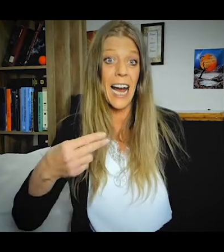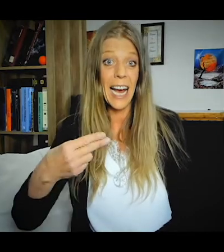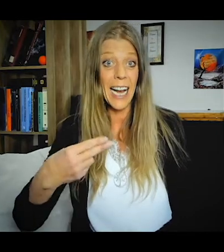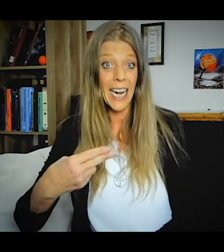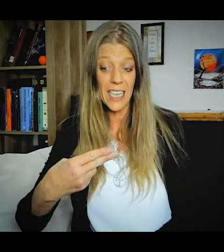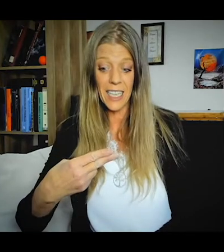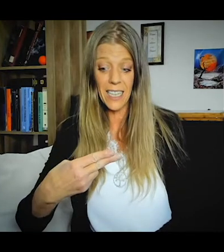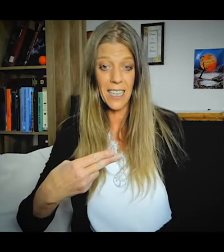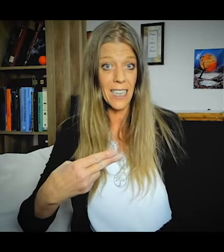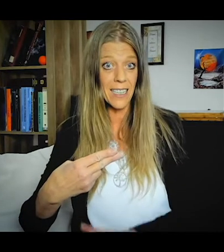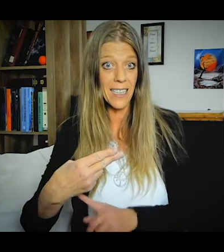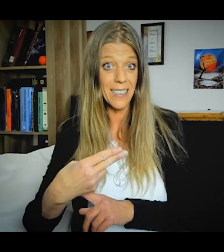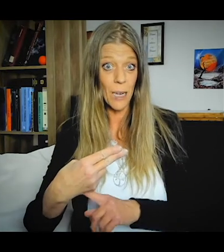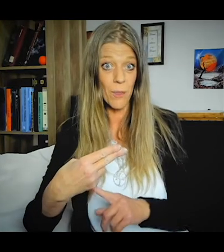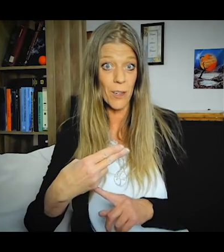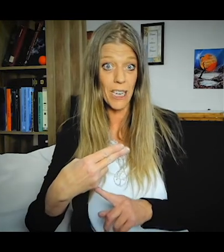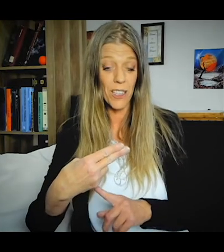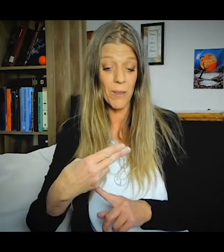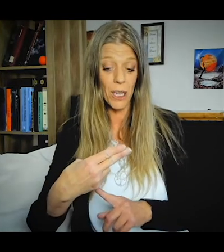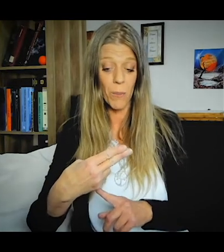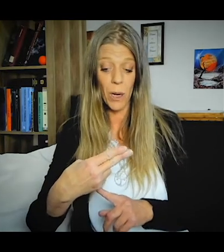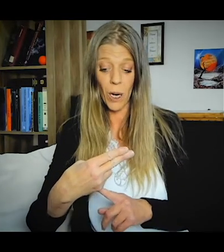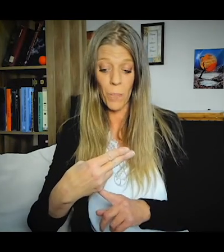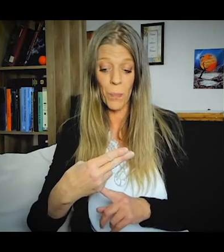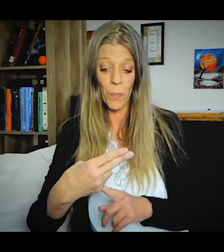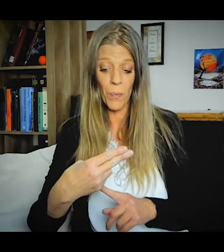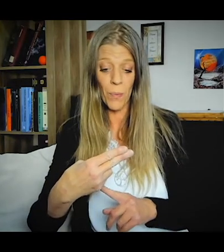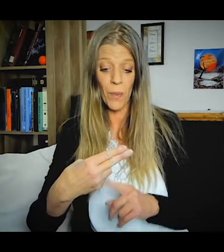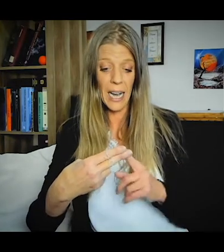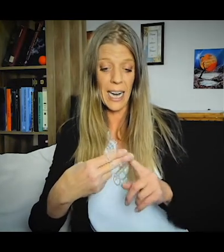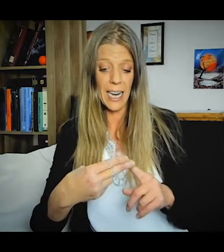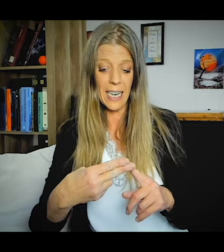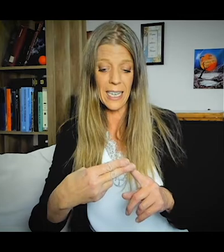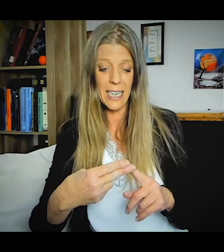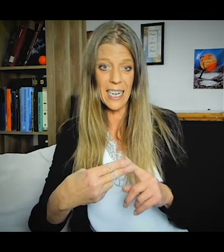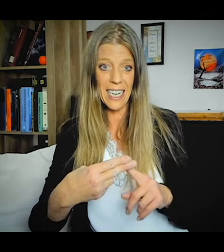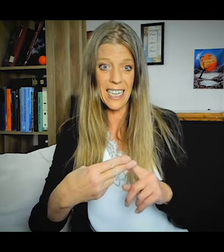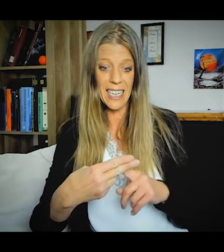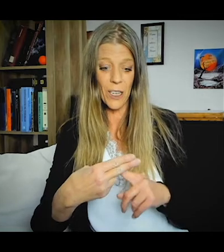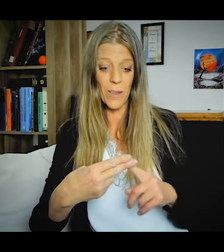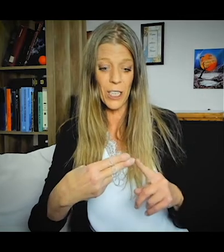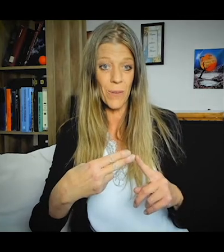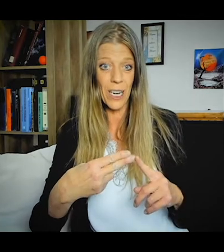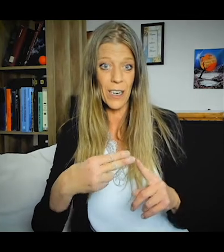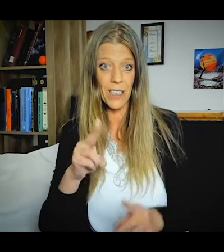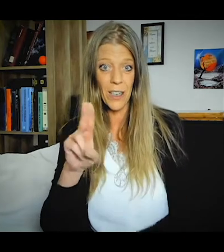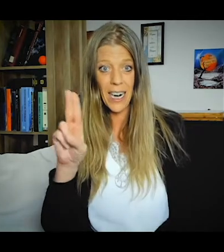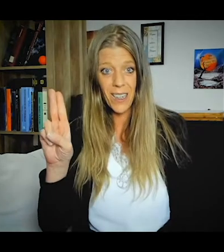H is the same direction with your palm and your two fingers are out.